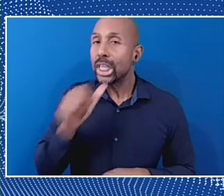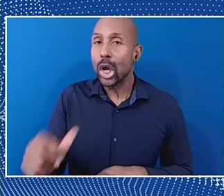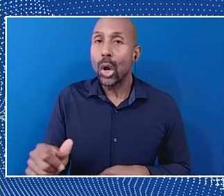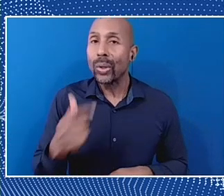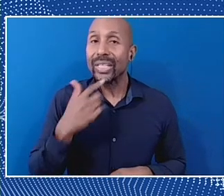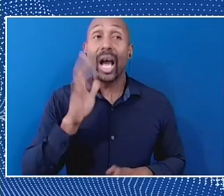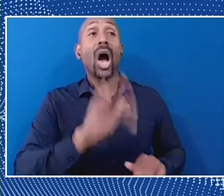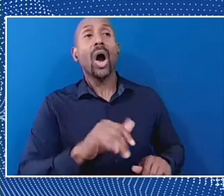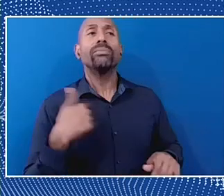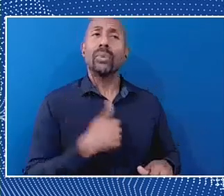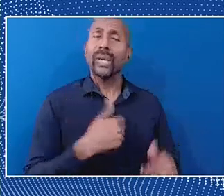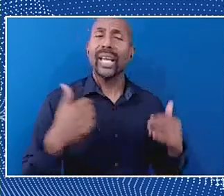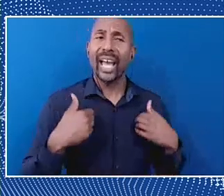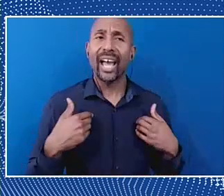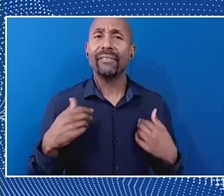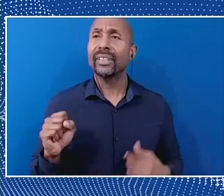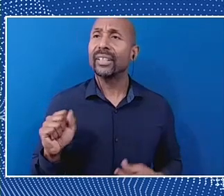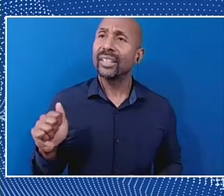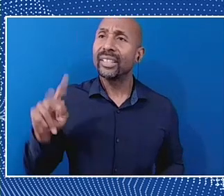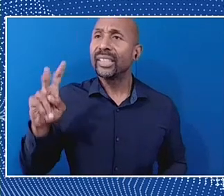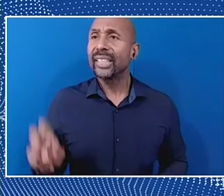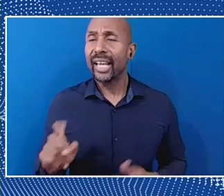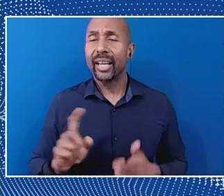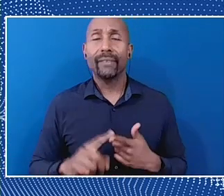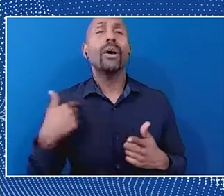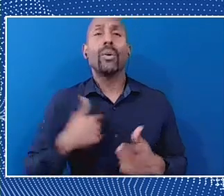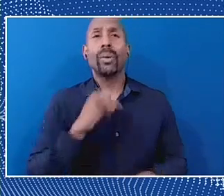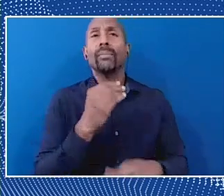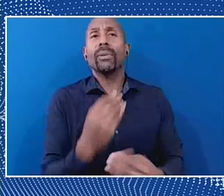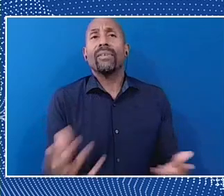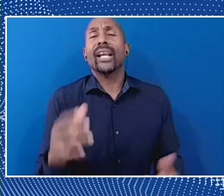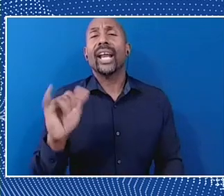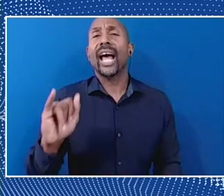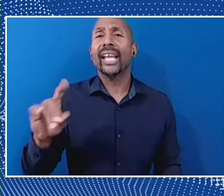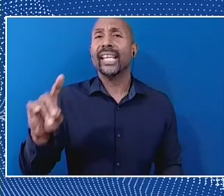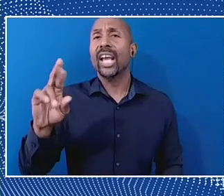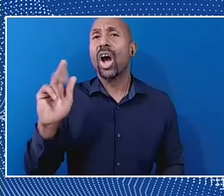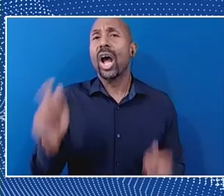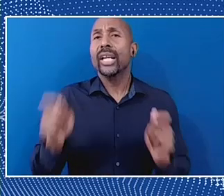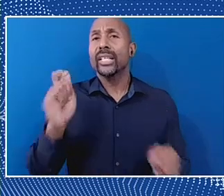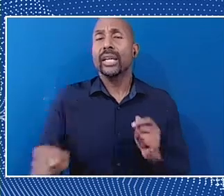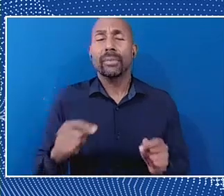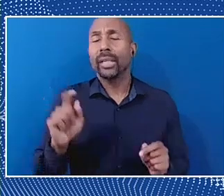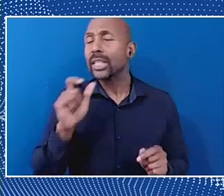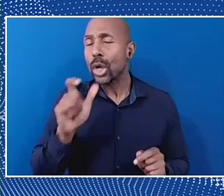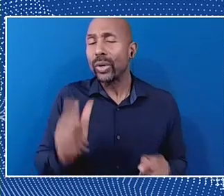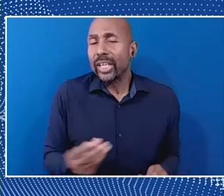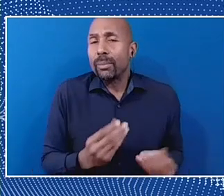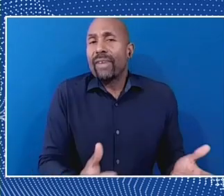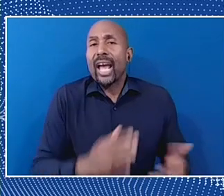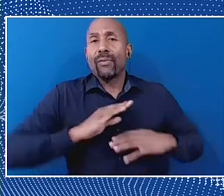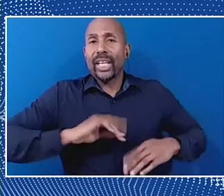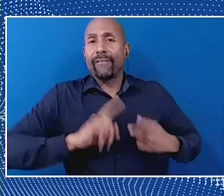adjustment, we don't need to do something automatically here. I think at best we can have kind of multiple ways to catch people